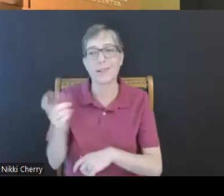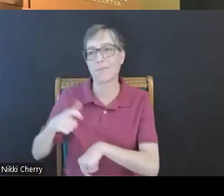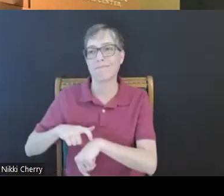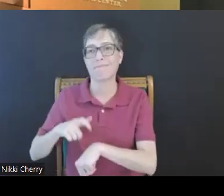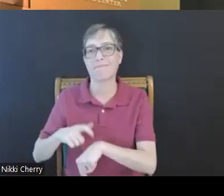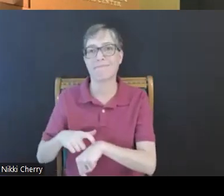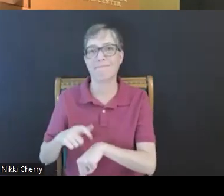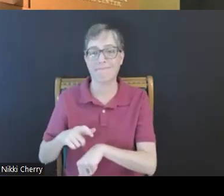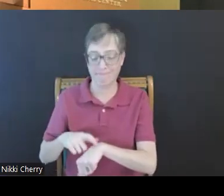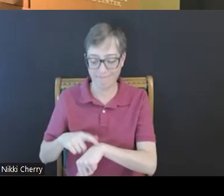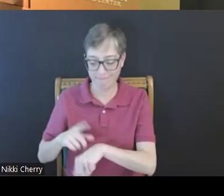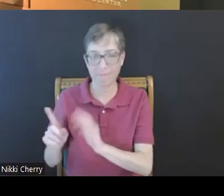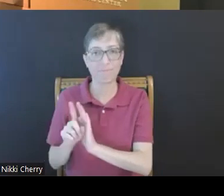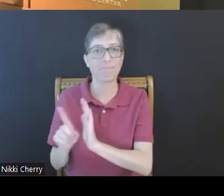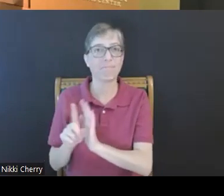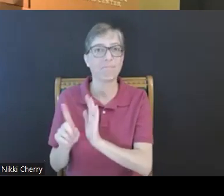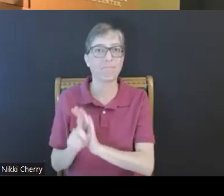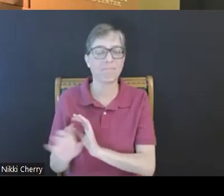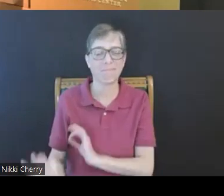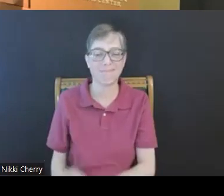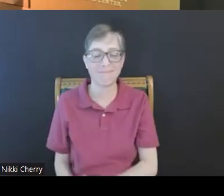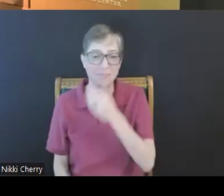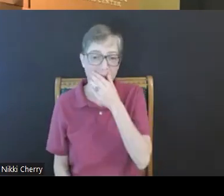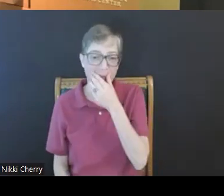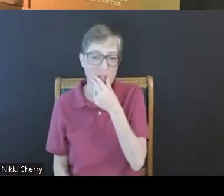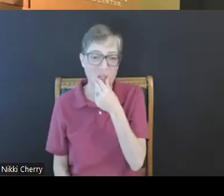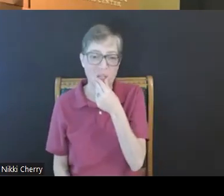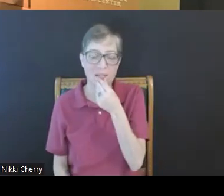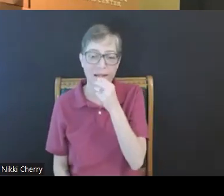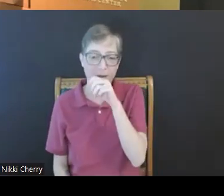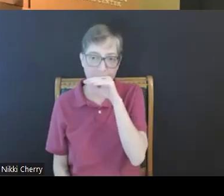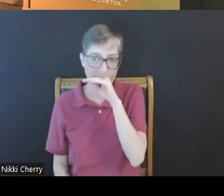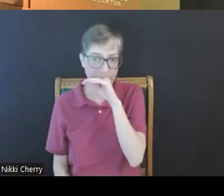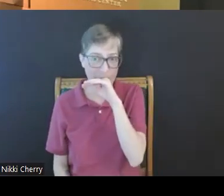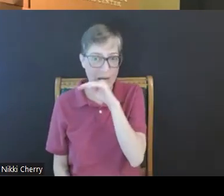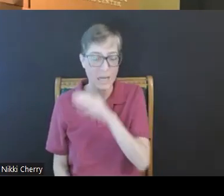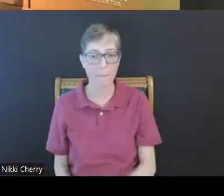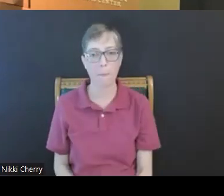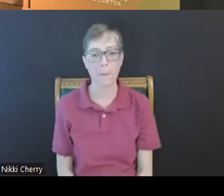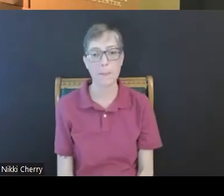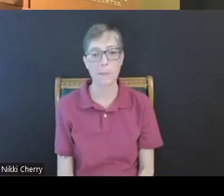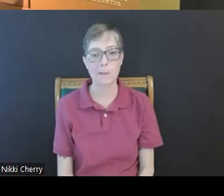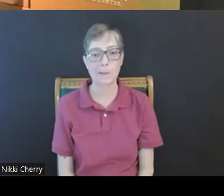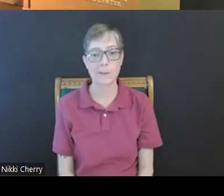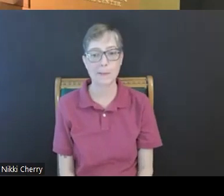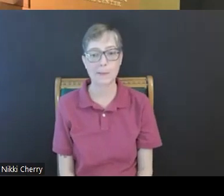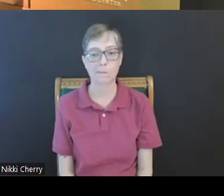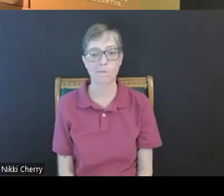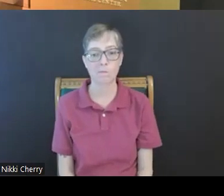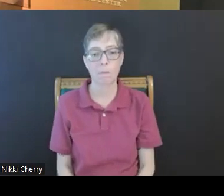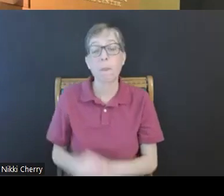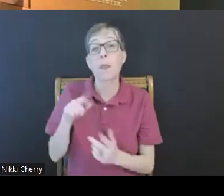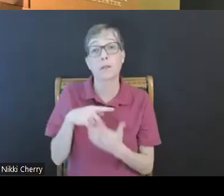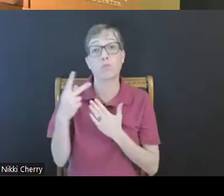good um and this has been super popular uh our clinicians really enjoy it uh we take shifts on